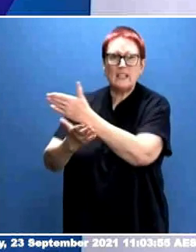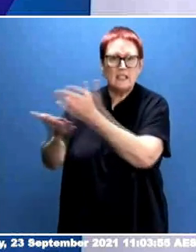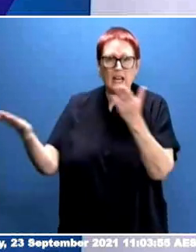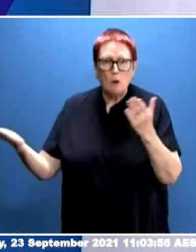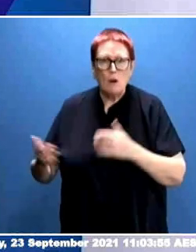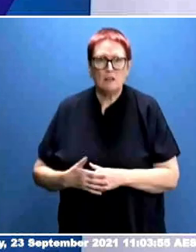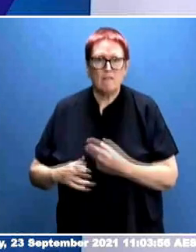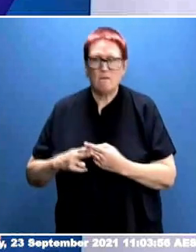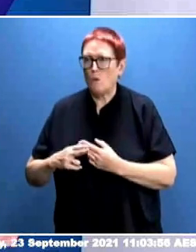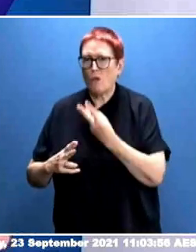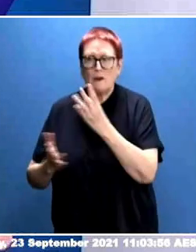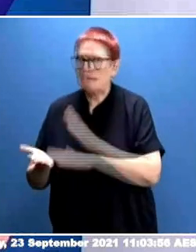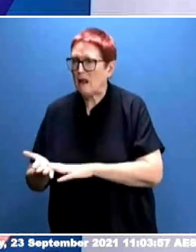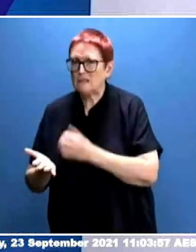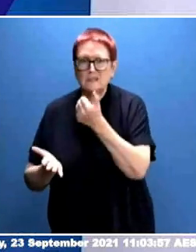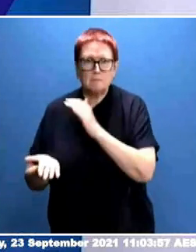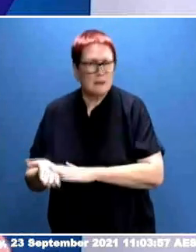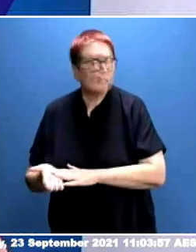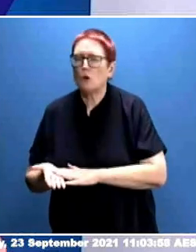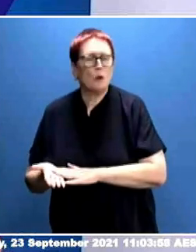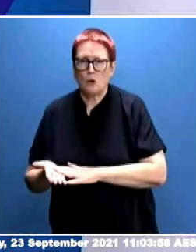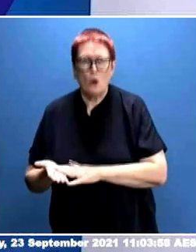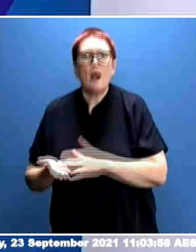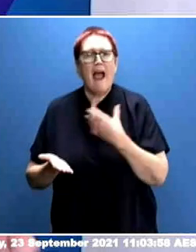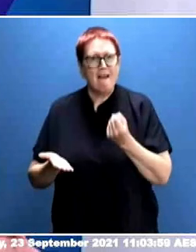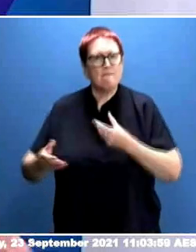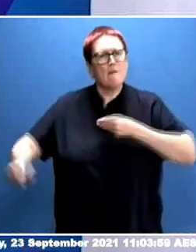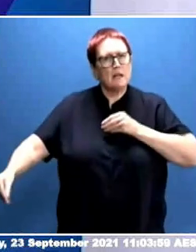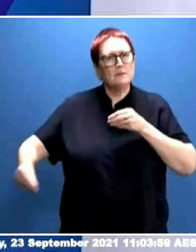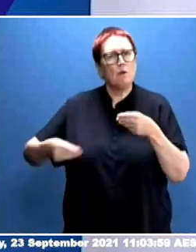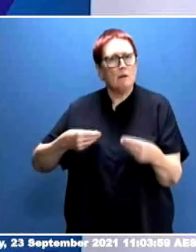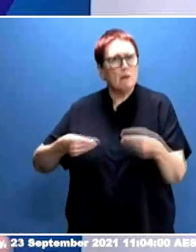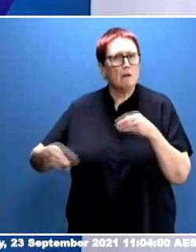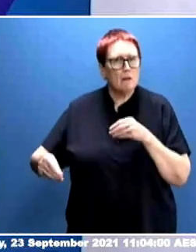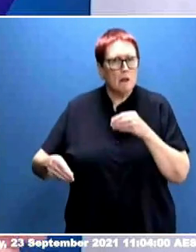three months or six months, it's a period where flexibility can be applied, transition to the community,